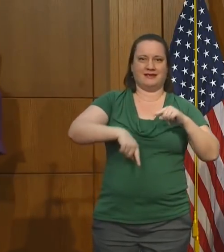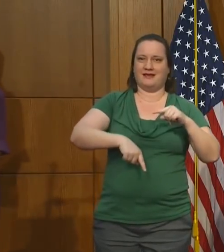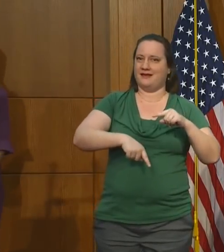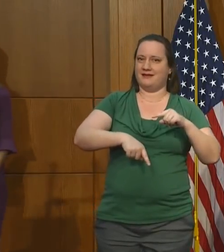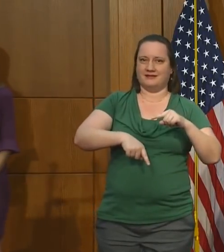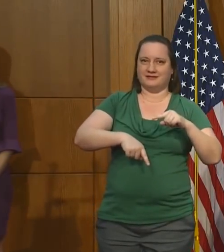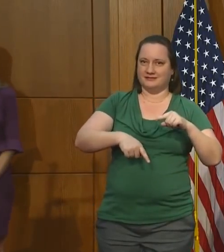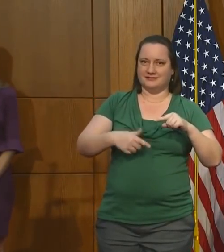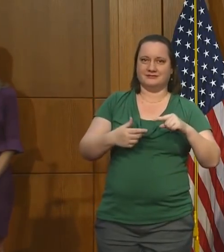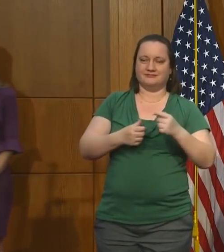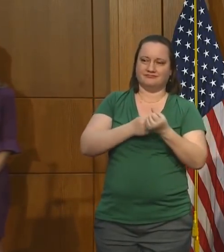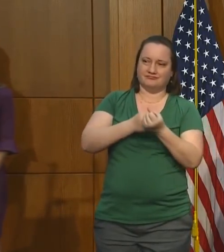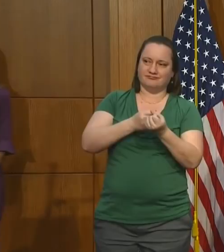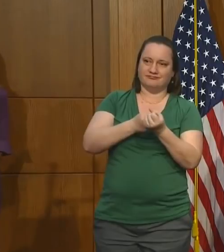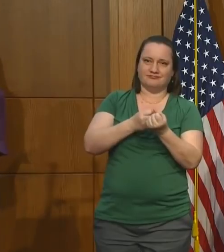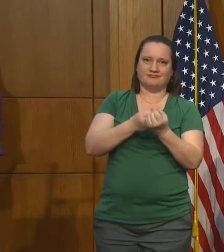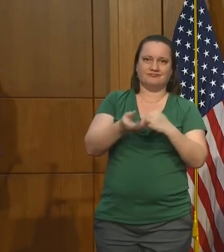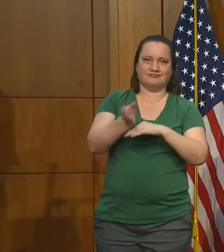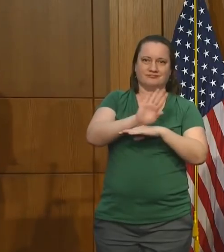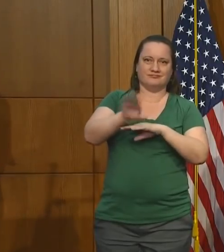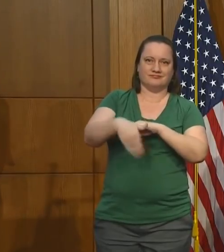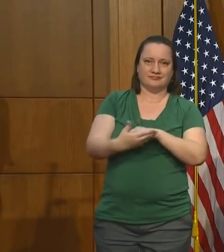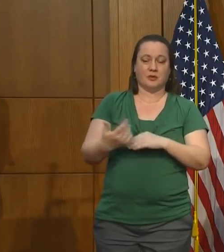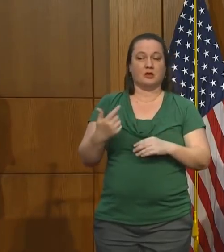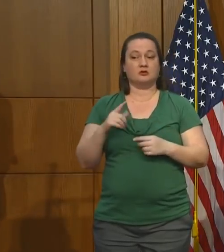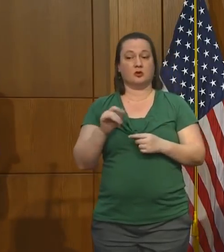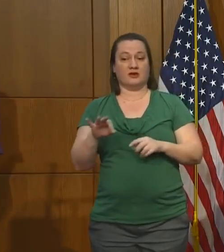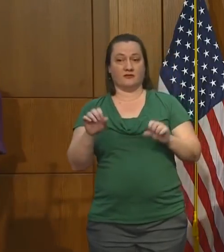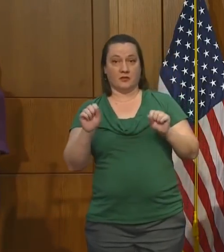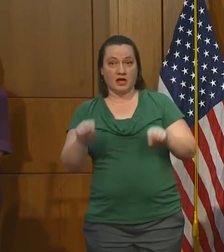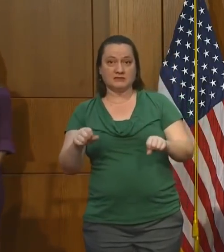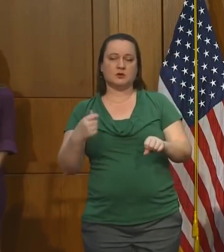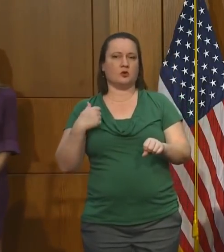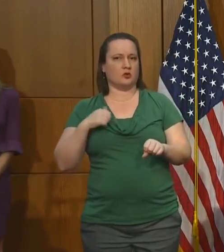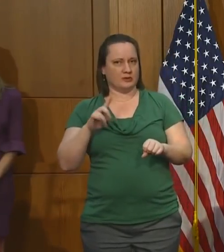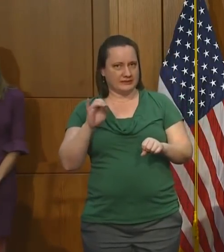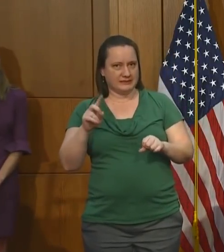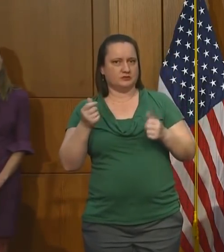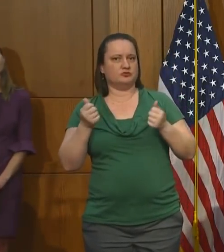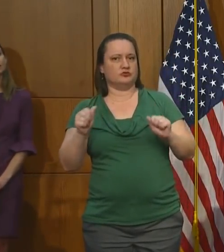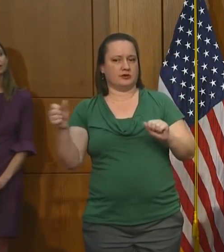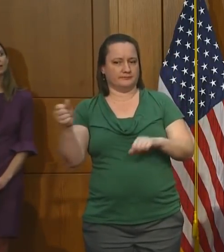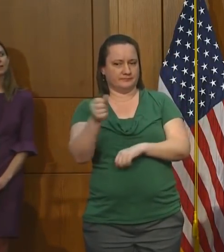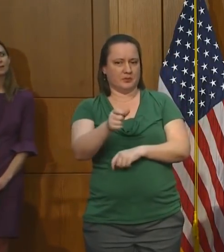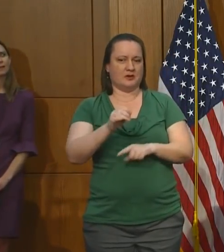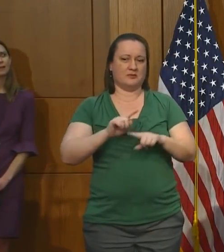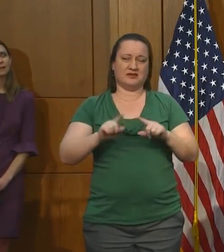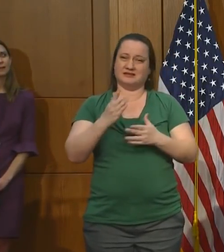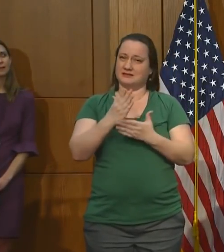HOME IT'S NOT ALWAYS POSSIBLE SO- WIND THAT HAS BEEN POSSIBLE WE COULD CERTAINLY TRY TO DO